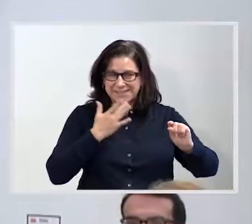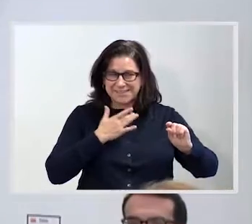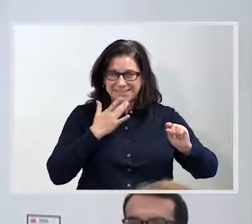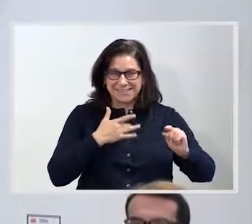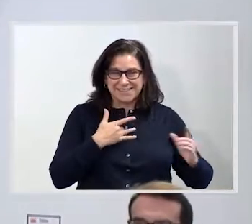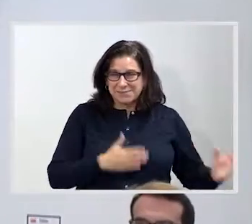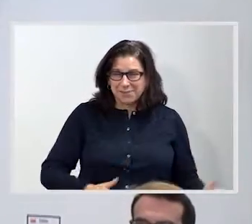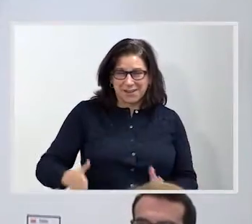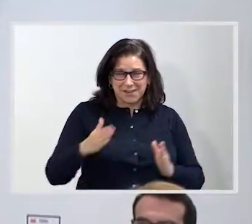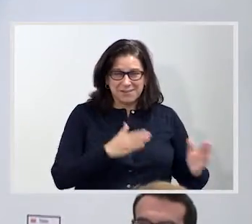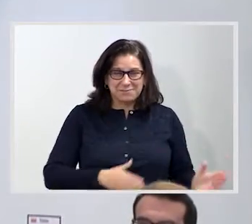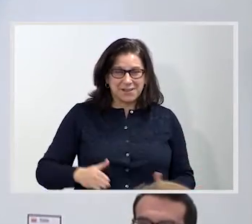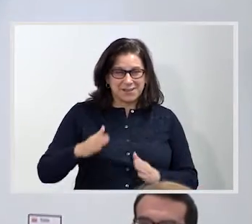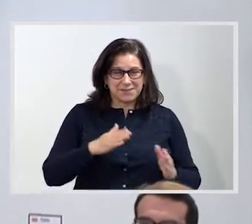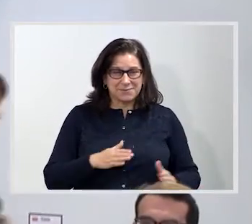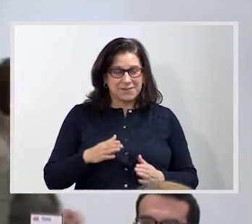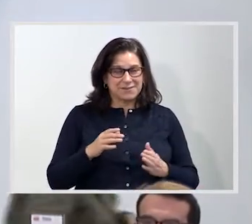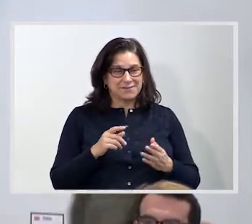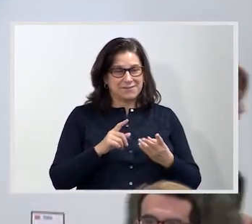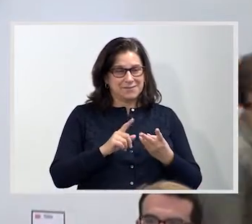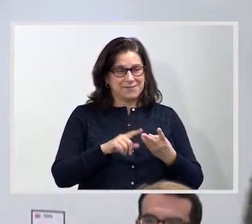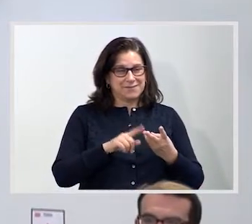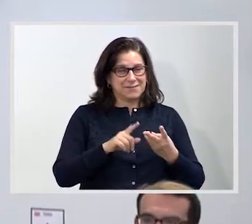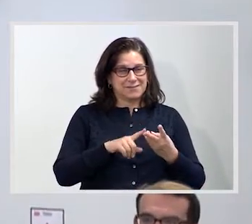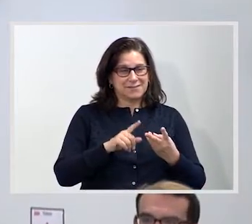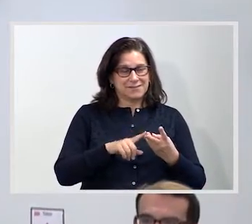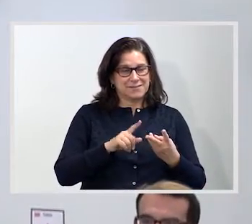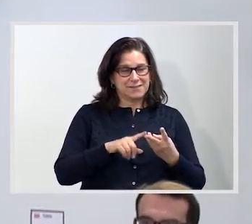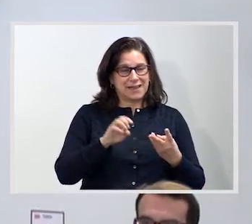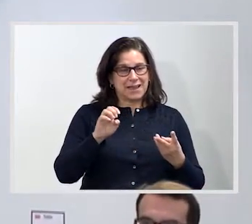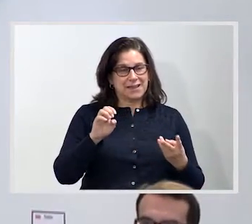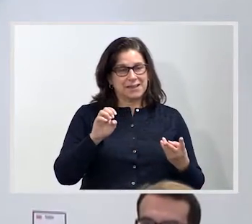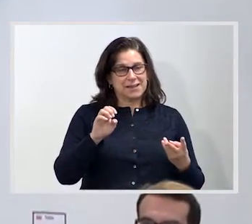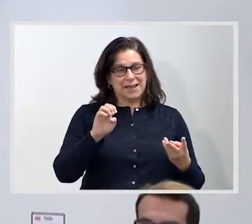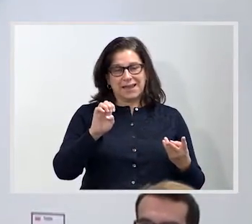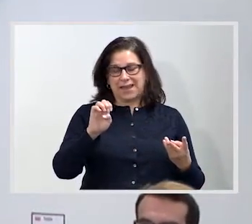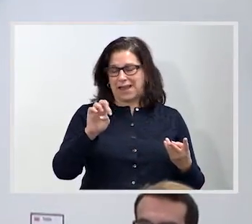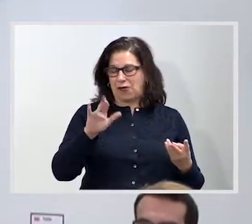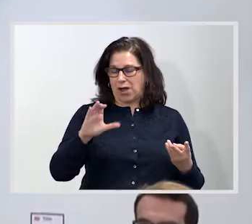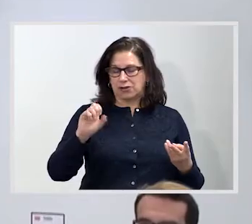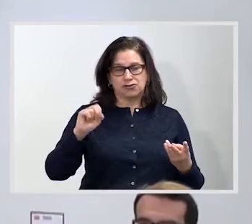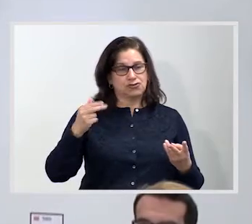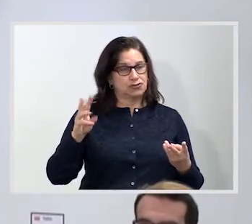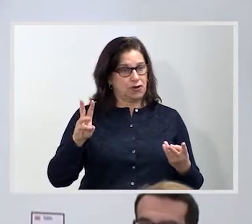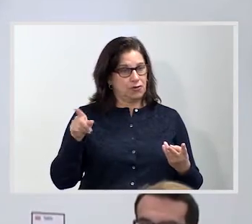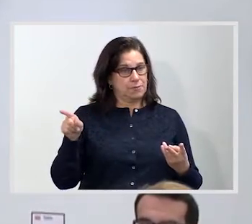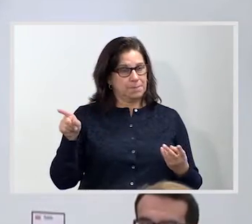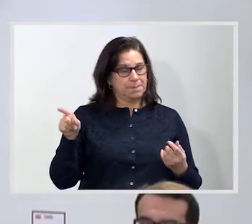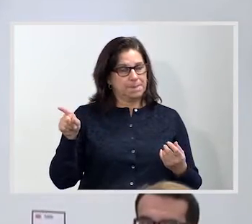SHAW, FOR ALL THAT WE DO WITH INFRASTRUCTURE WITH DDOT AND ALL WE DO WITH REGULATION AND HELPING TO KEEP CONSUMERS